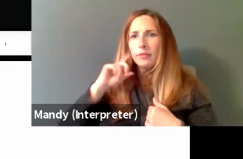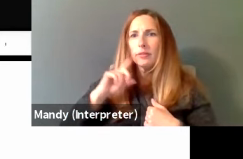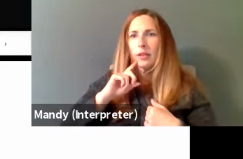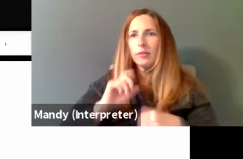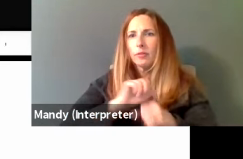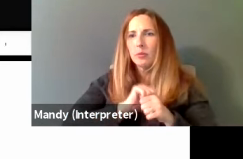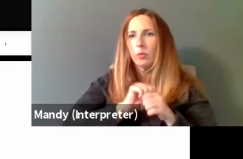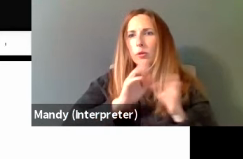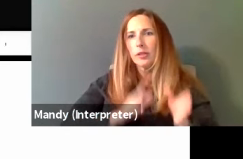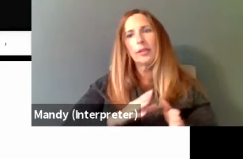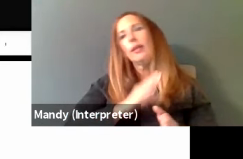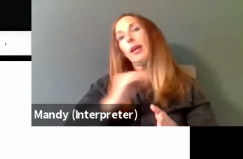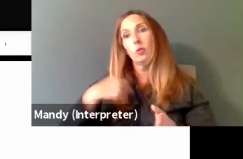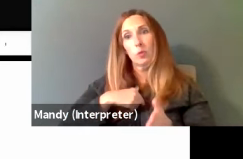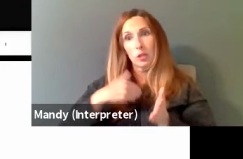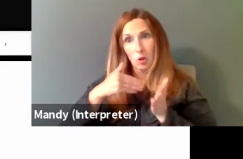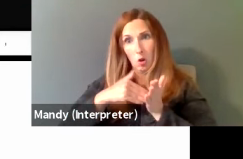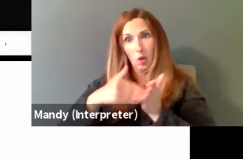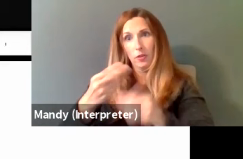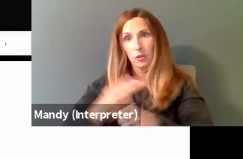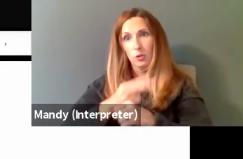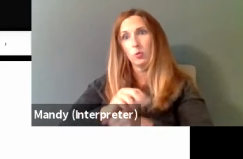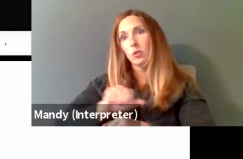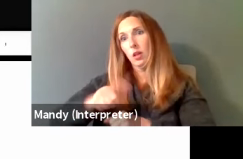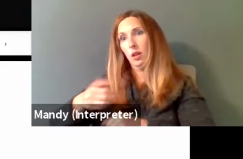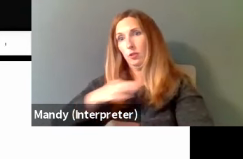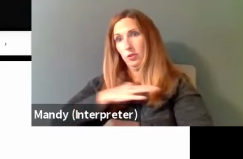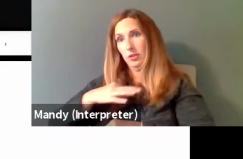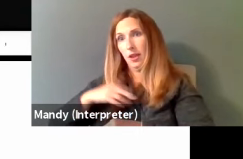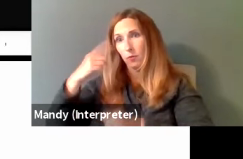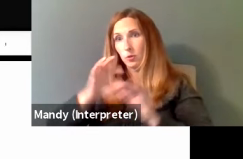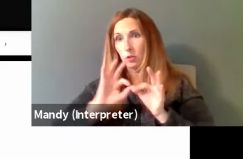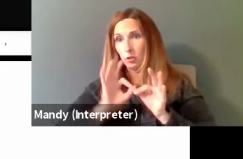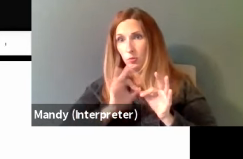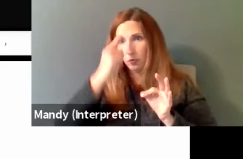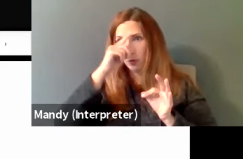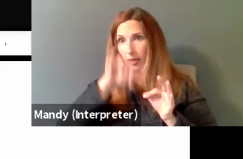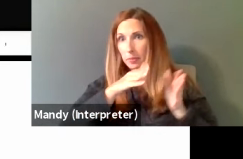and we regularly use other staffs to interpret for that employee.